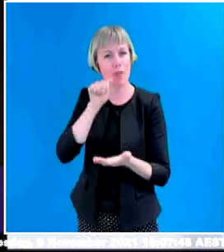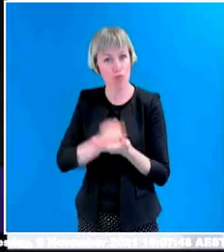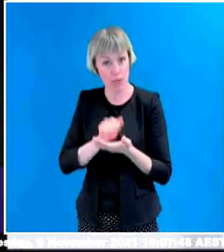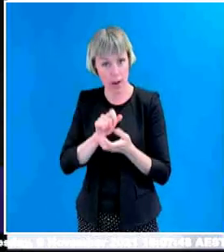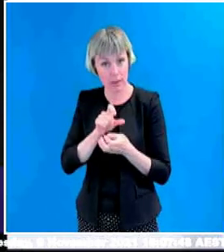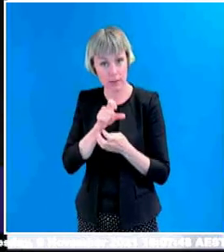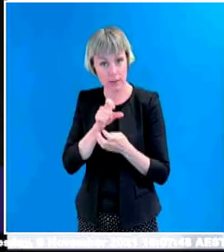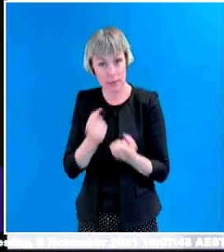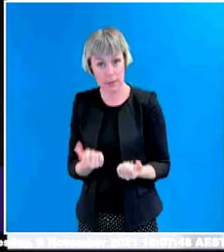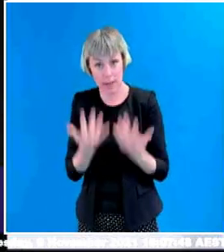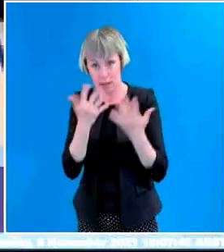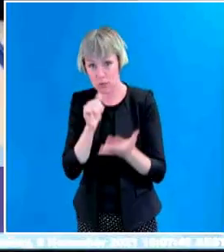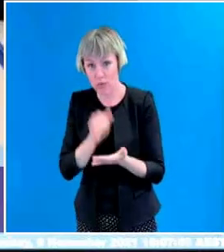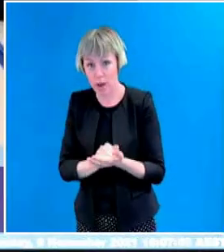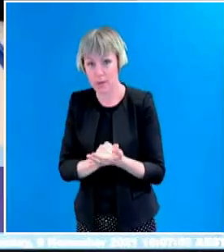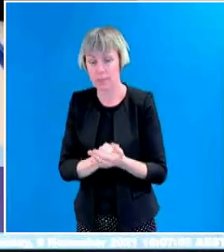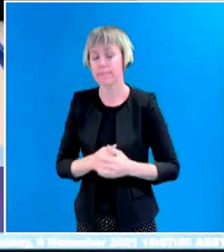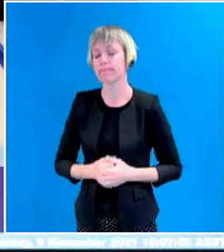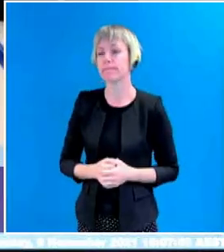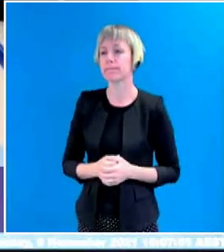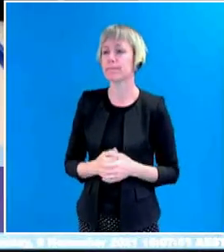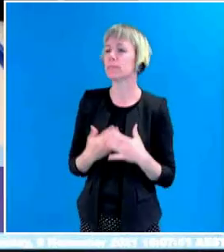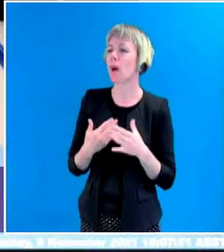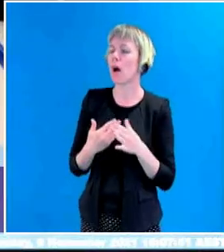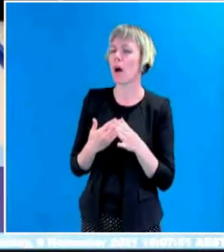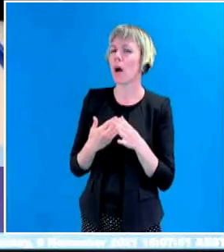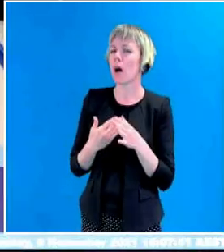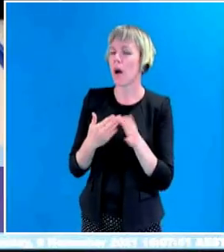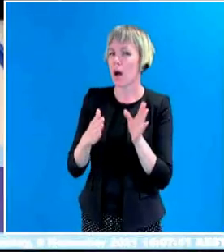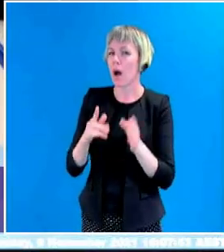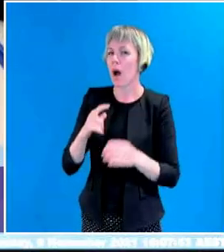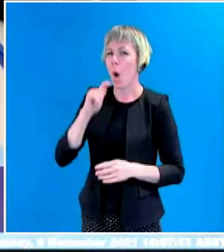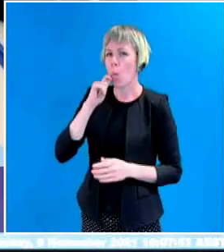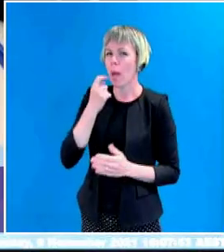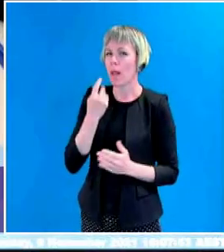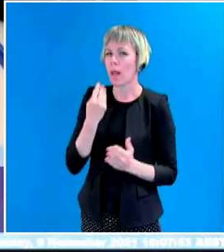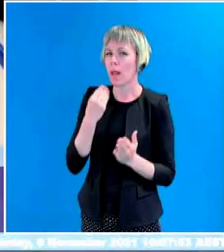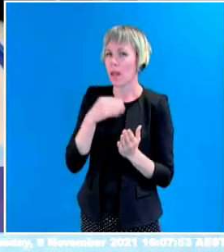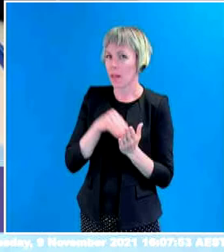because I'm fairly certain that the Australian Institute of Health and